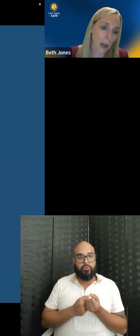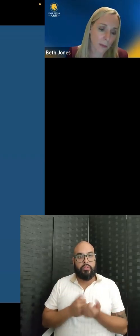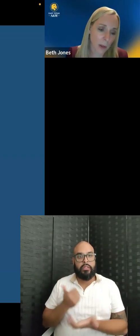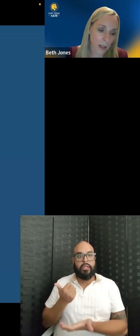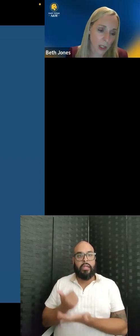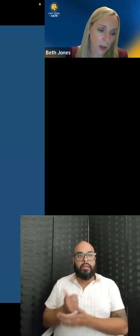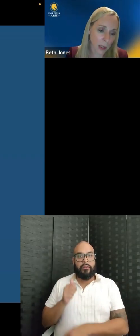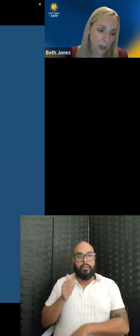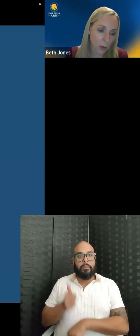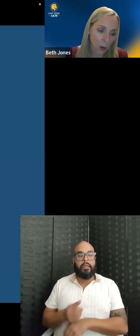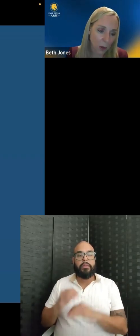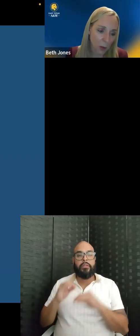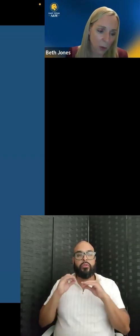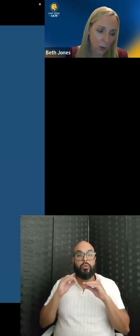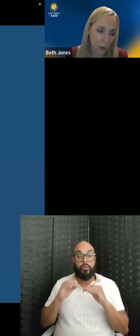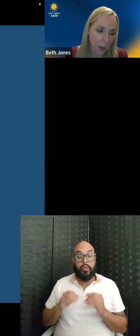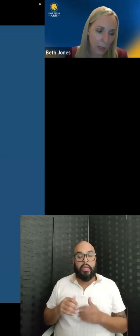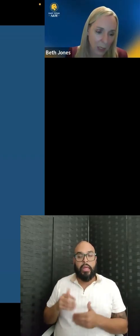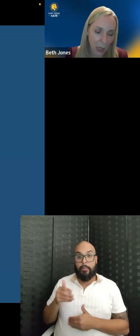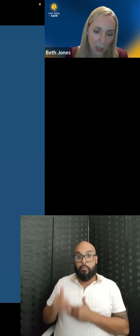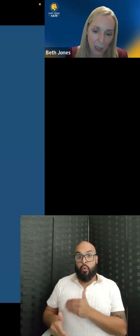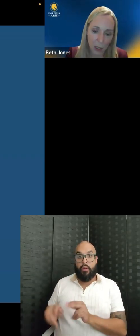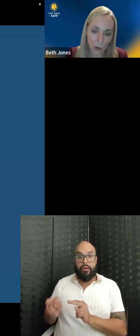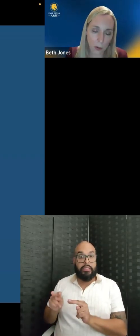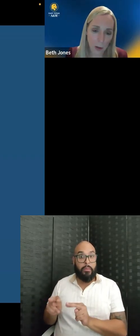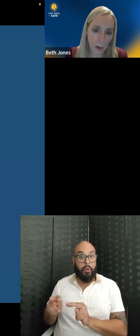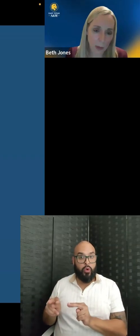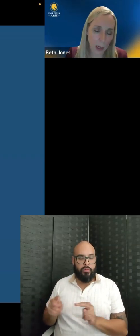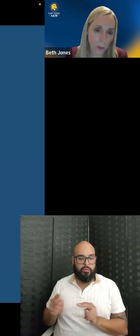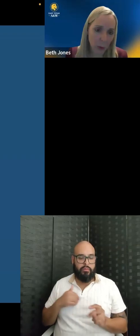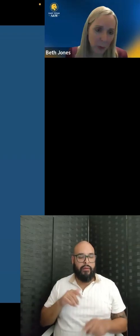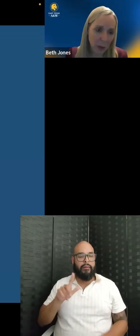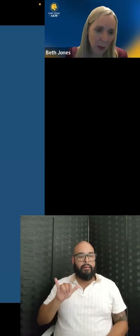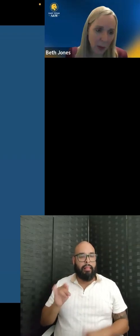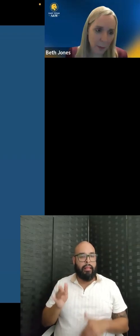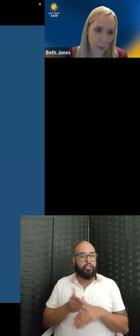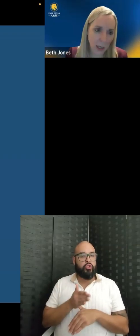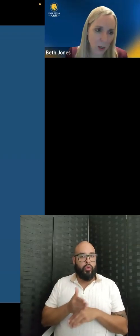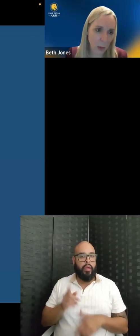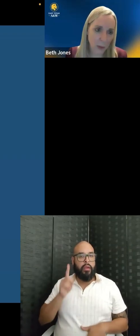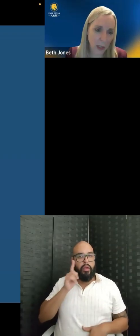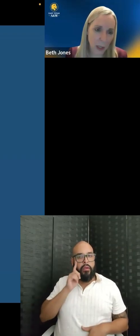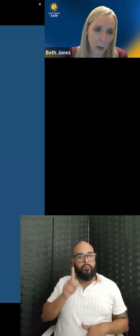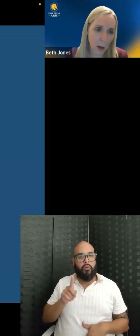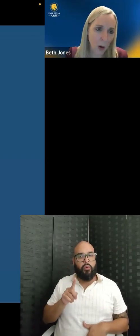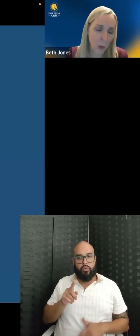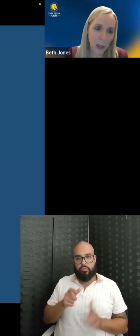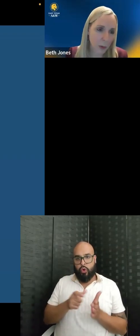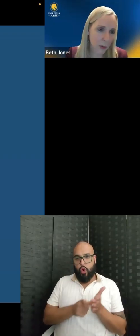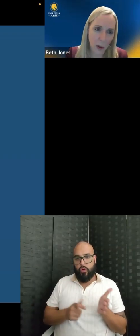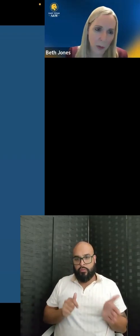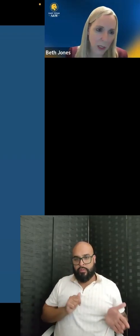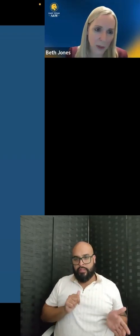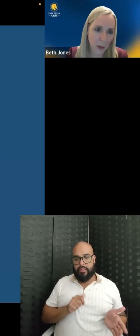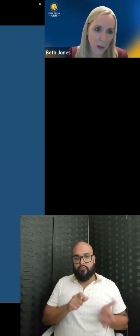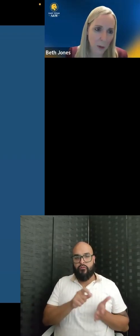And I share a link to an article that's cited here that I wrote back in 2015, really before I was even